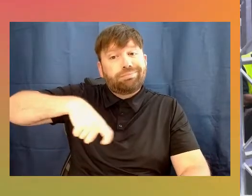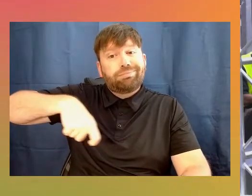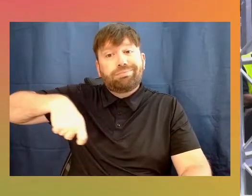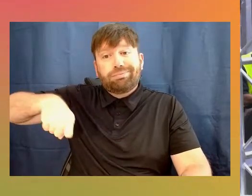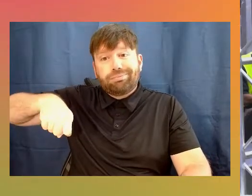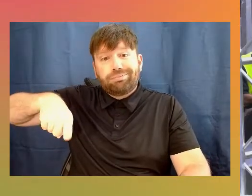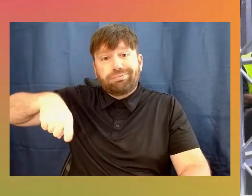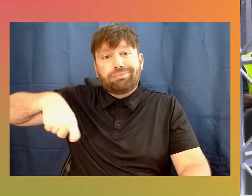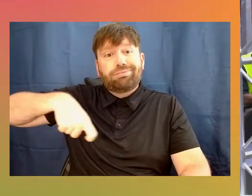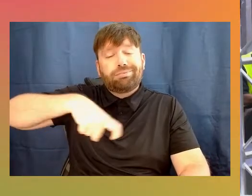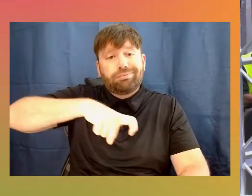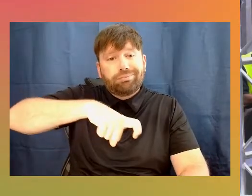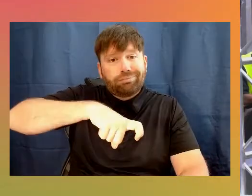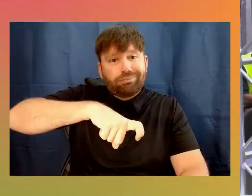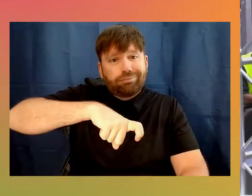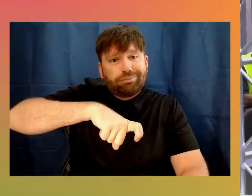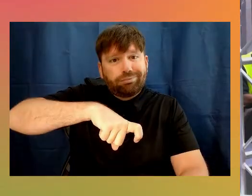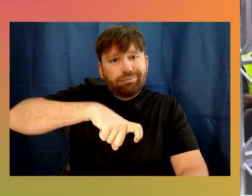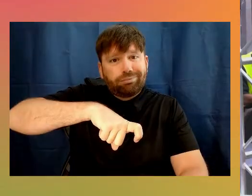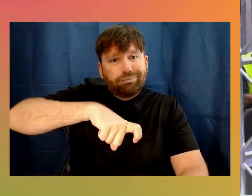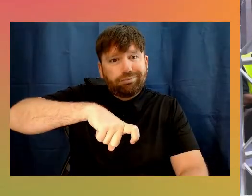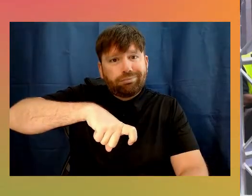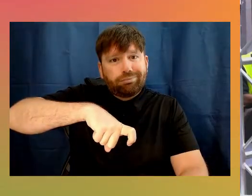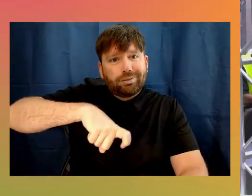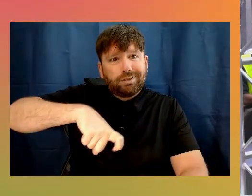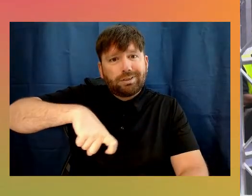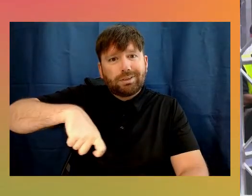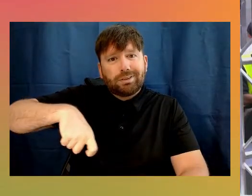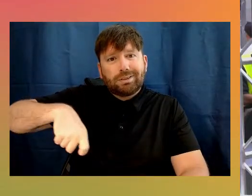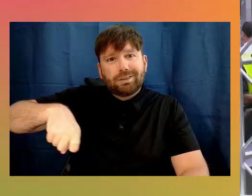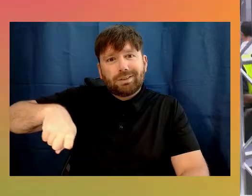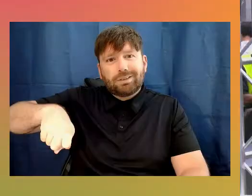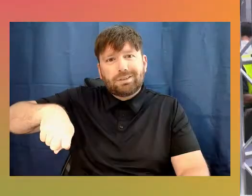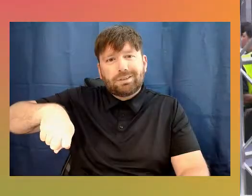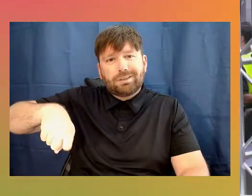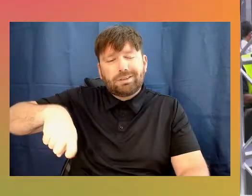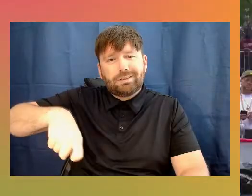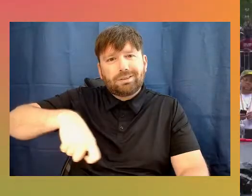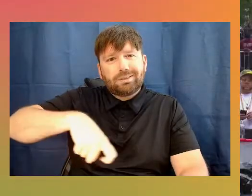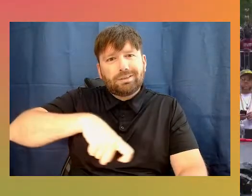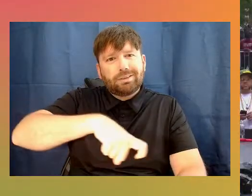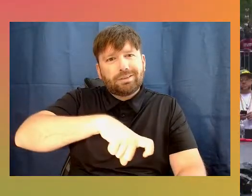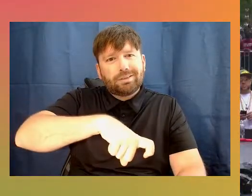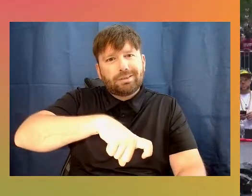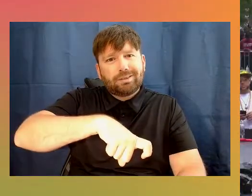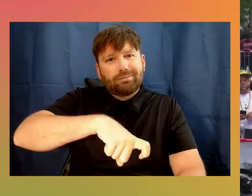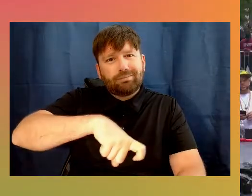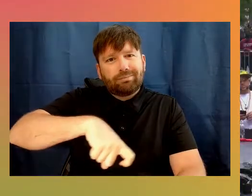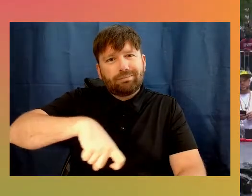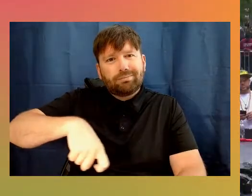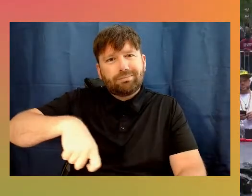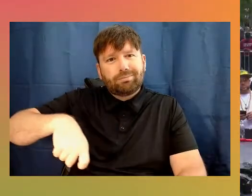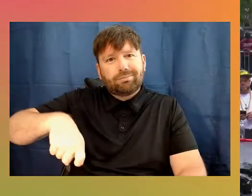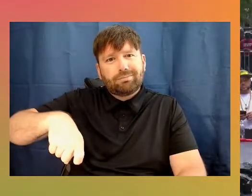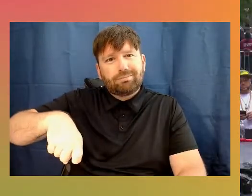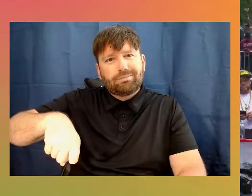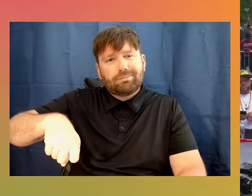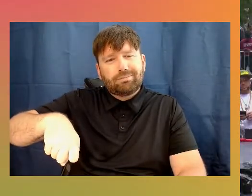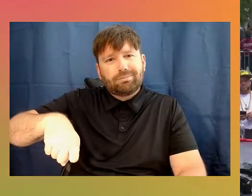RIGHT KNEE LEFT TRICEP. RIGHT TRICEP. LEFT TRICEP. RIGHT TRICEP.